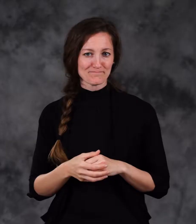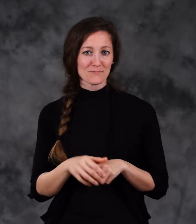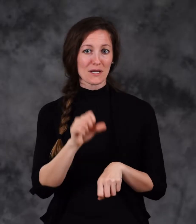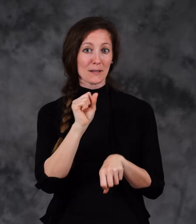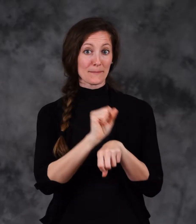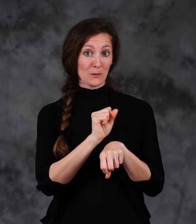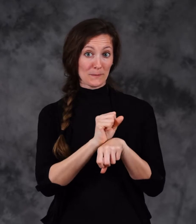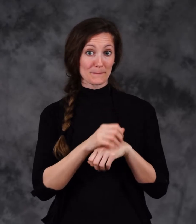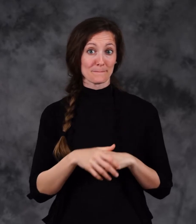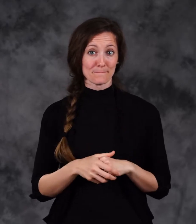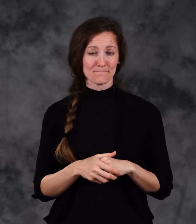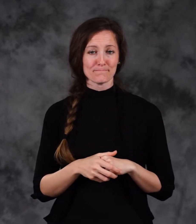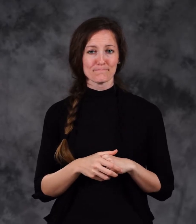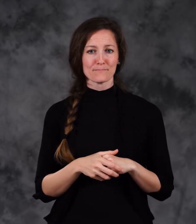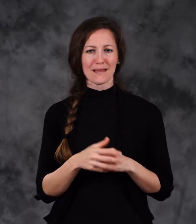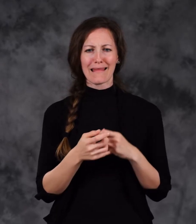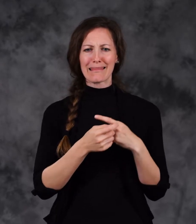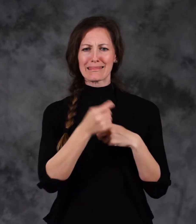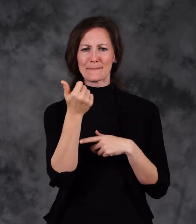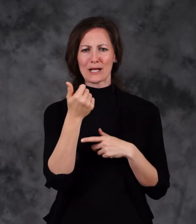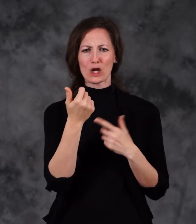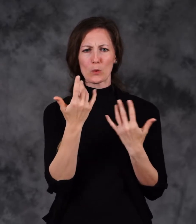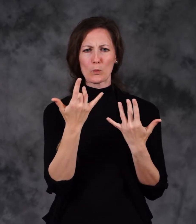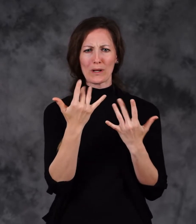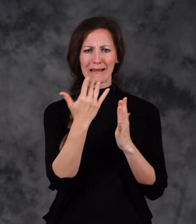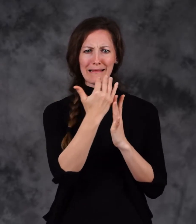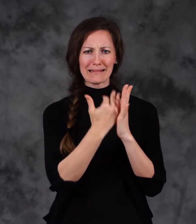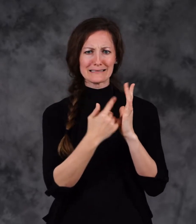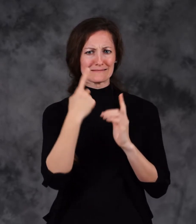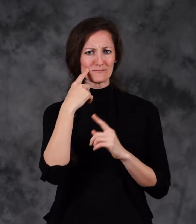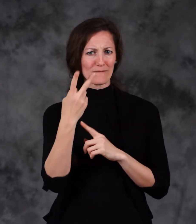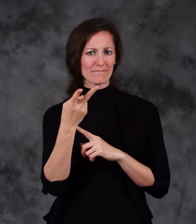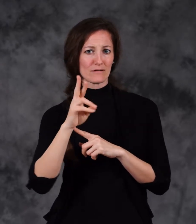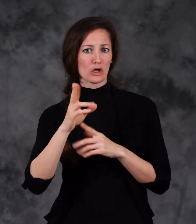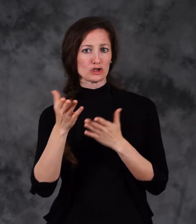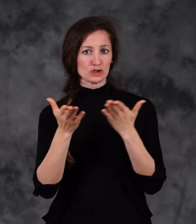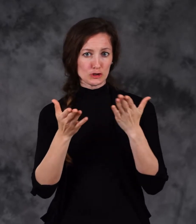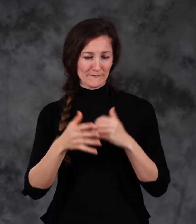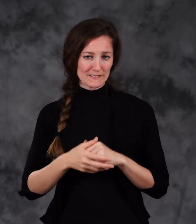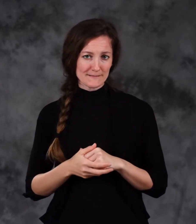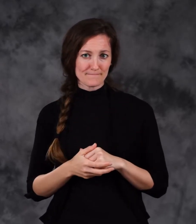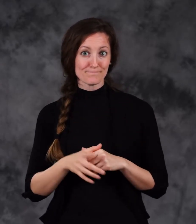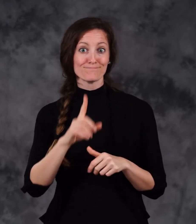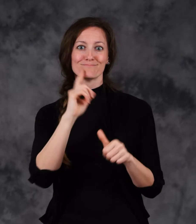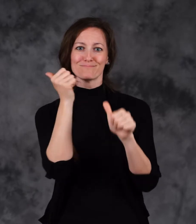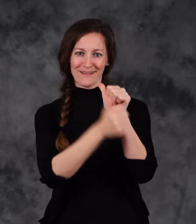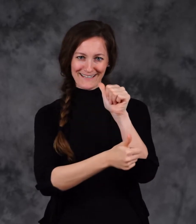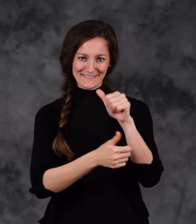Employment: Eliminate waiting lists for Vocational Rehabilitation Services: Passed